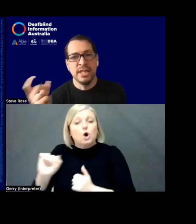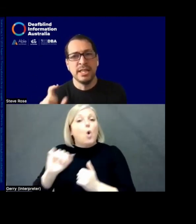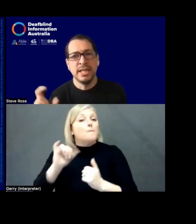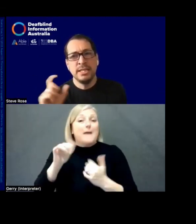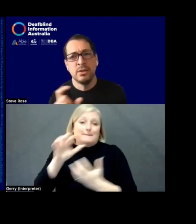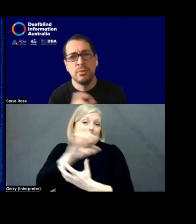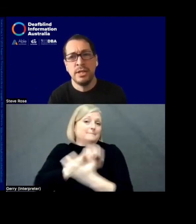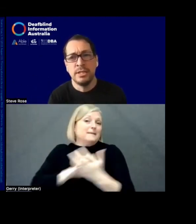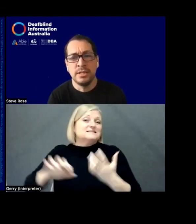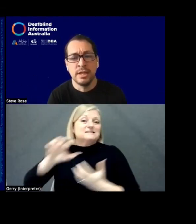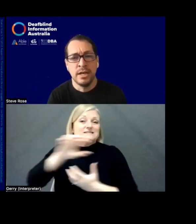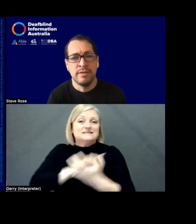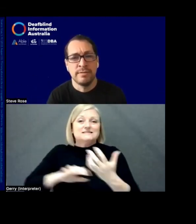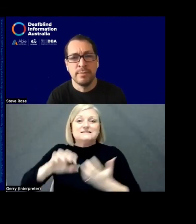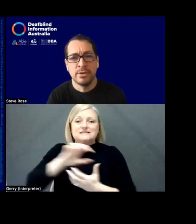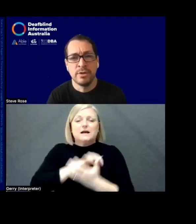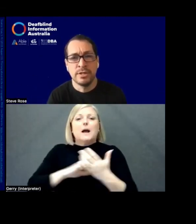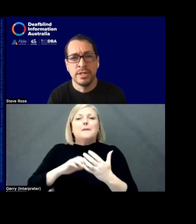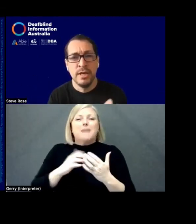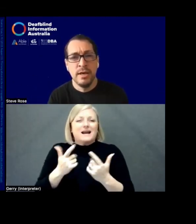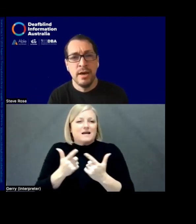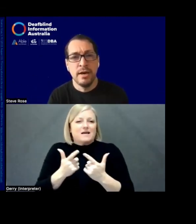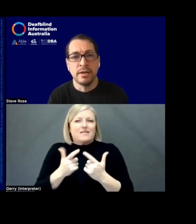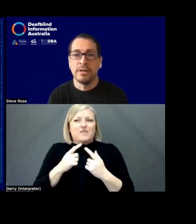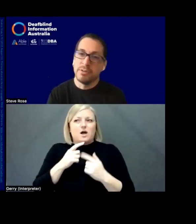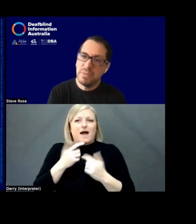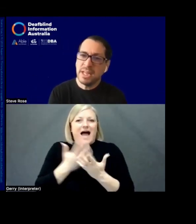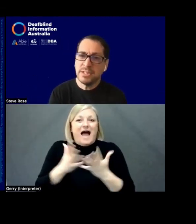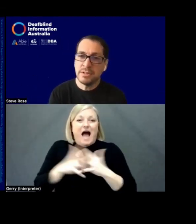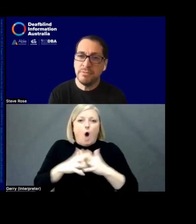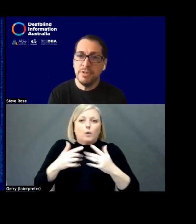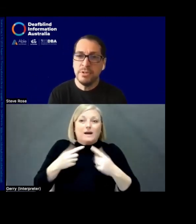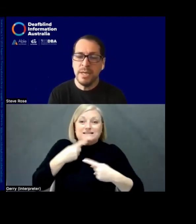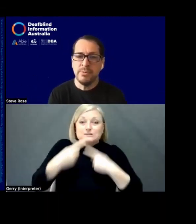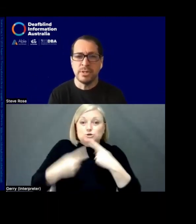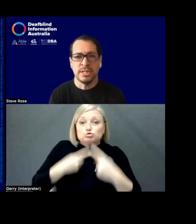I think these are the words that I have come across, and are kind of beginning to confuse people because